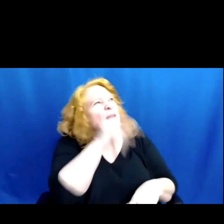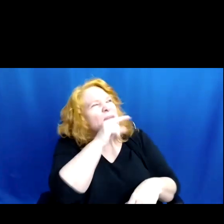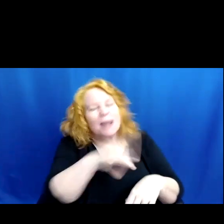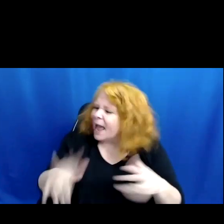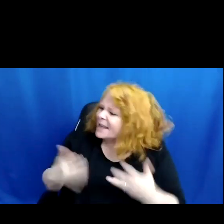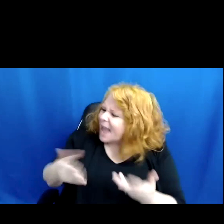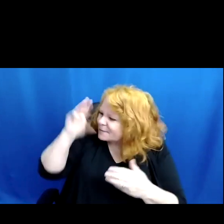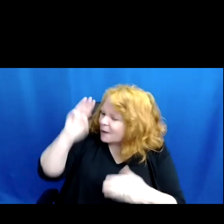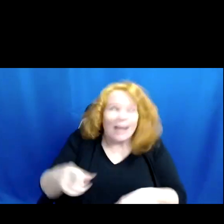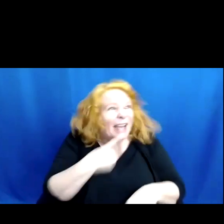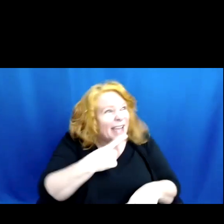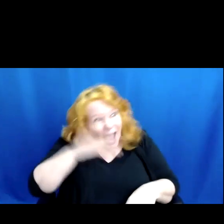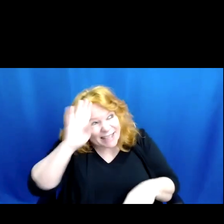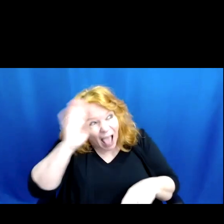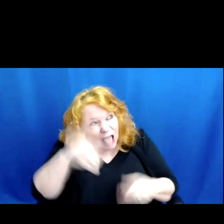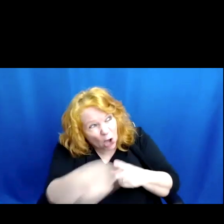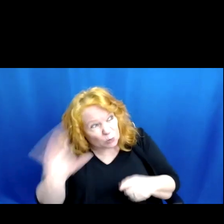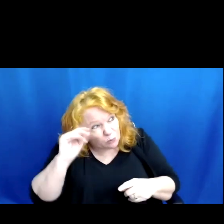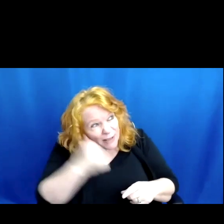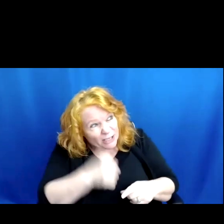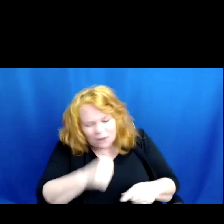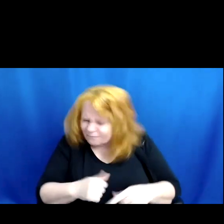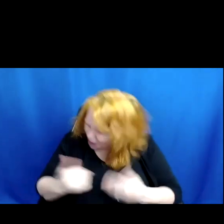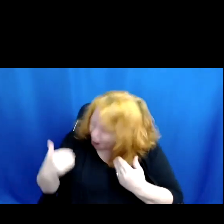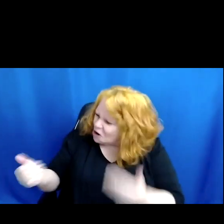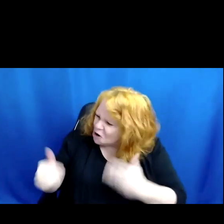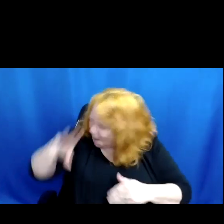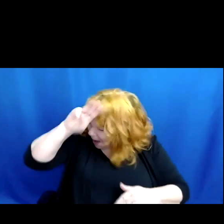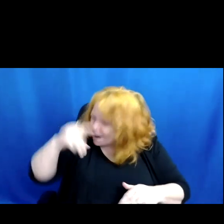Marvin: Can I say hello to the boys and girls? Gwyn: Of course you can Marvin.